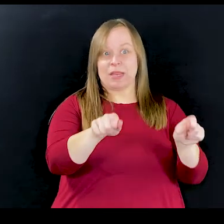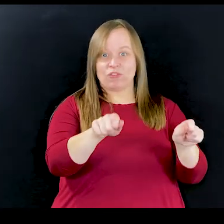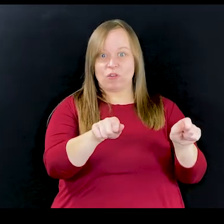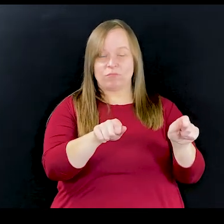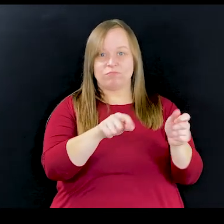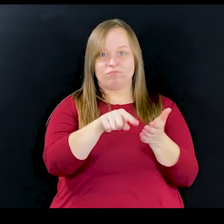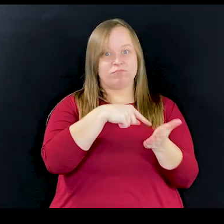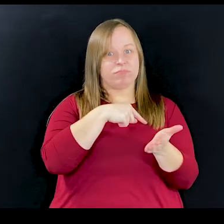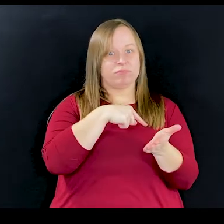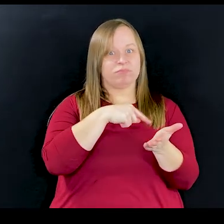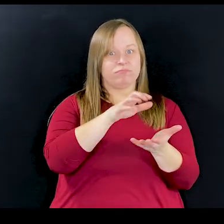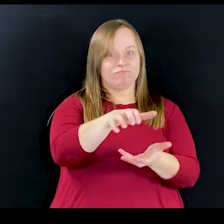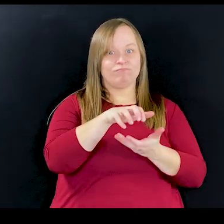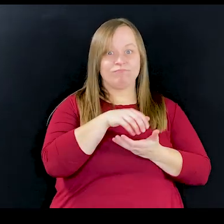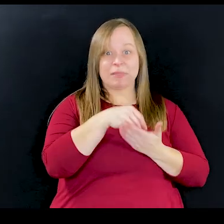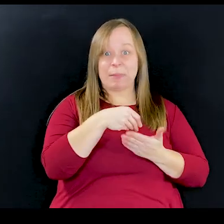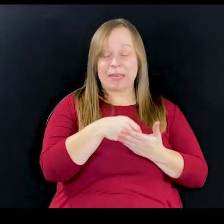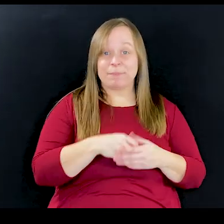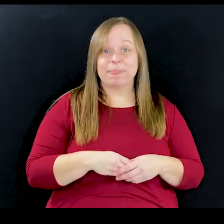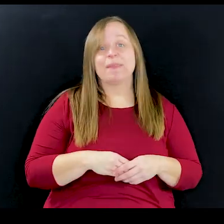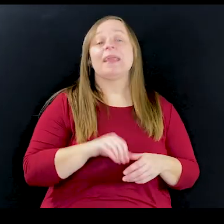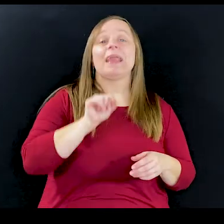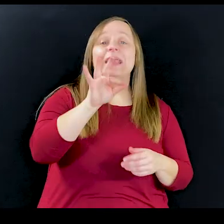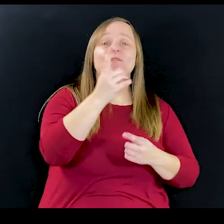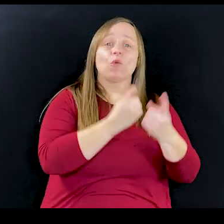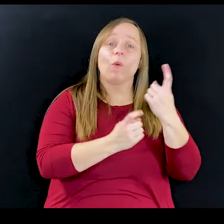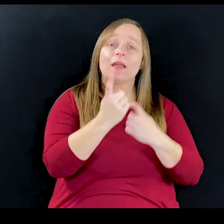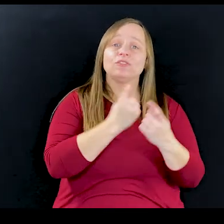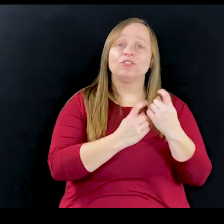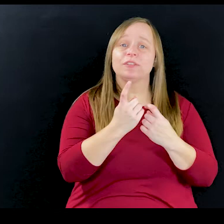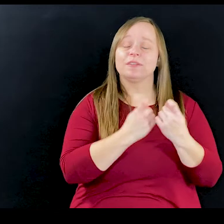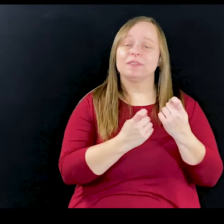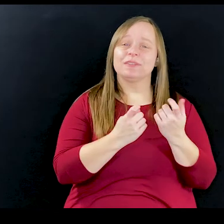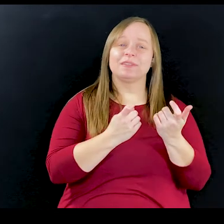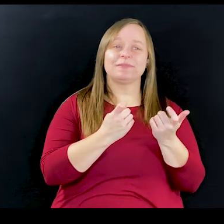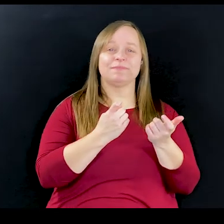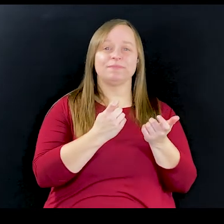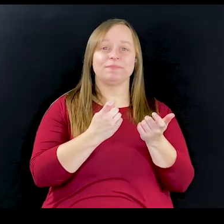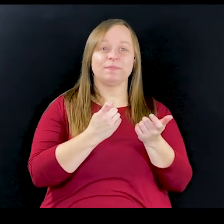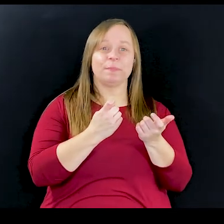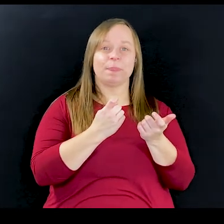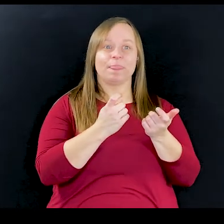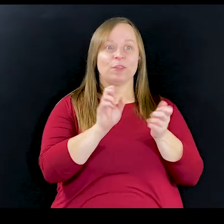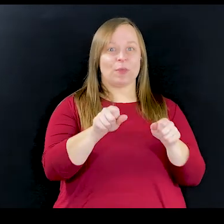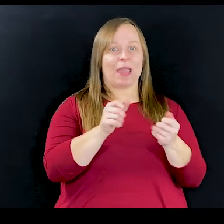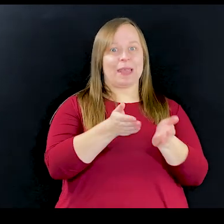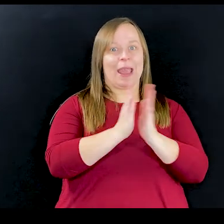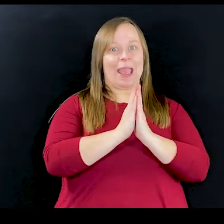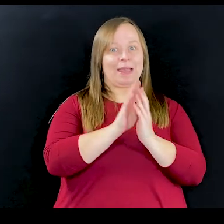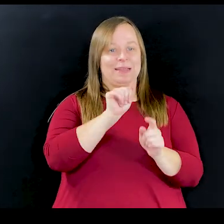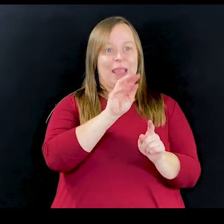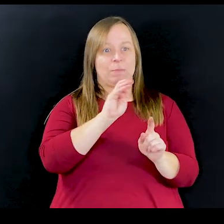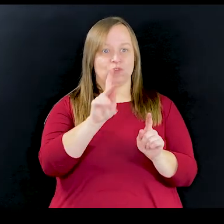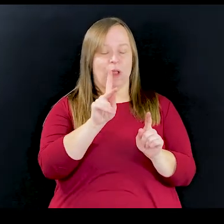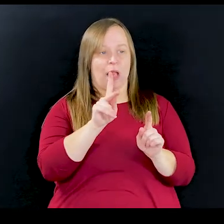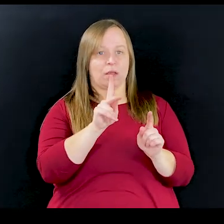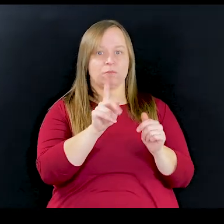claim pool of money. If you have questions that you can ask of Amtrak,